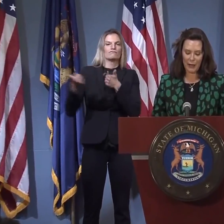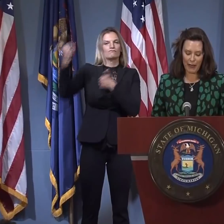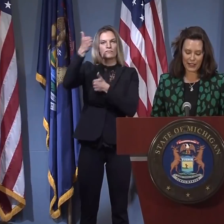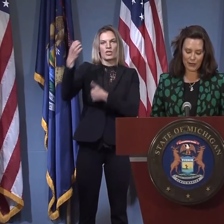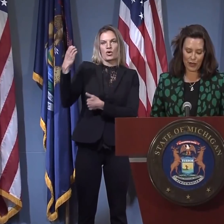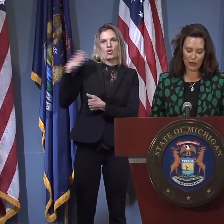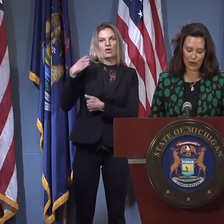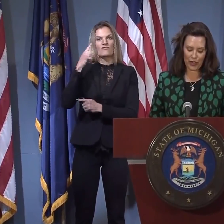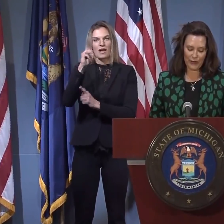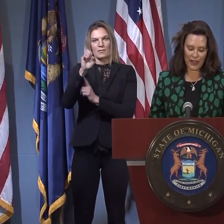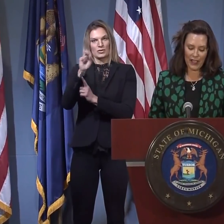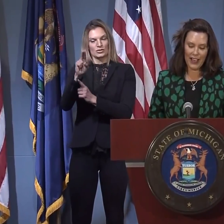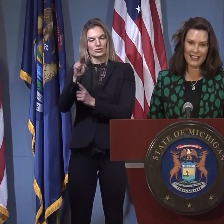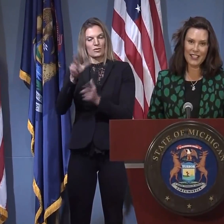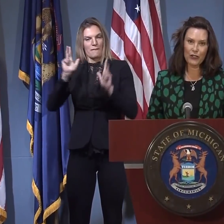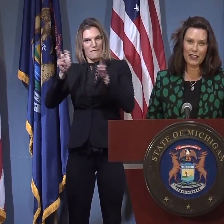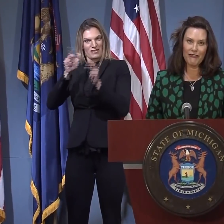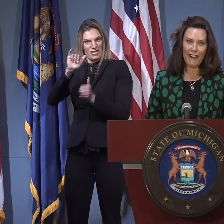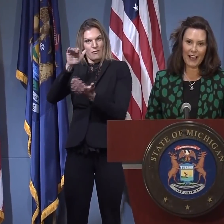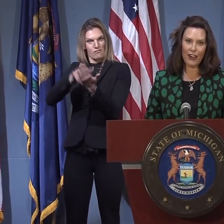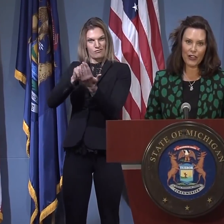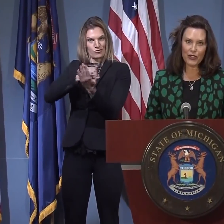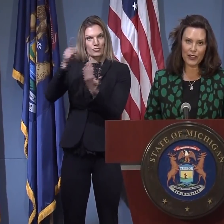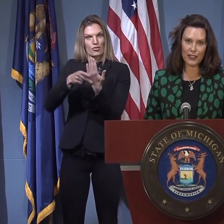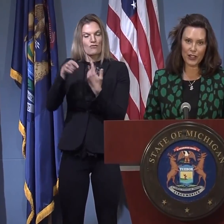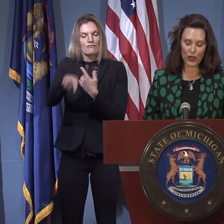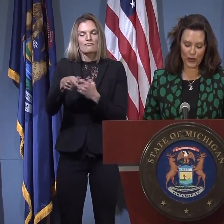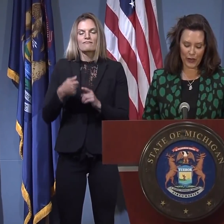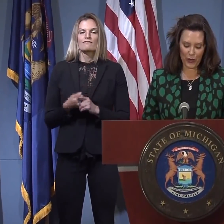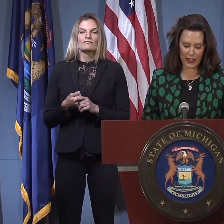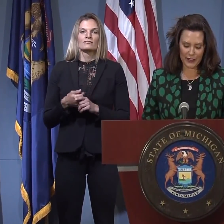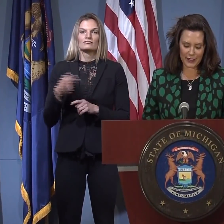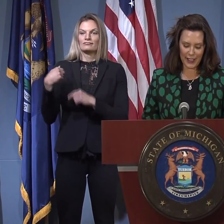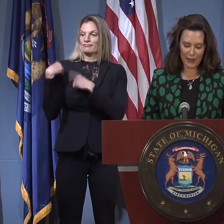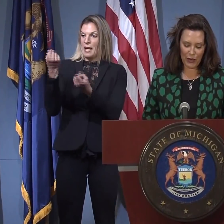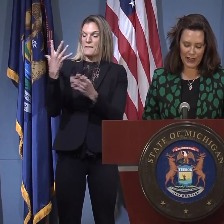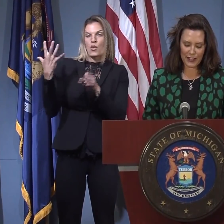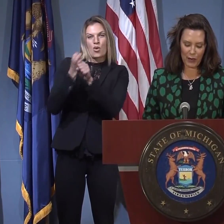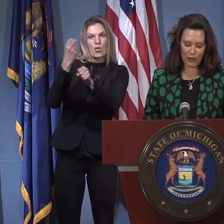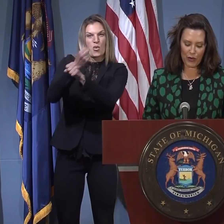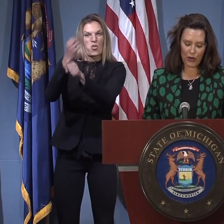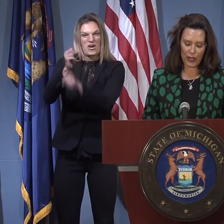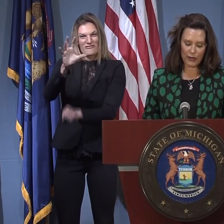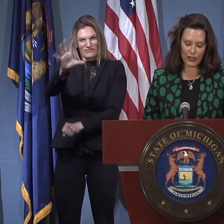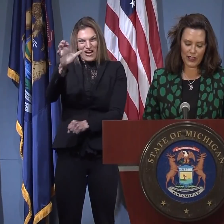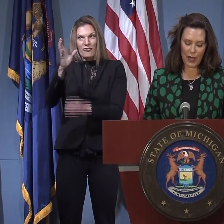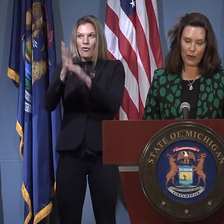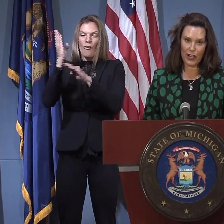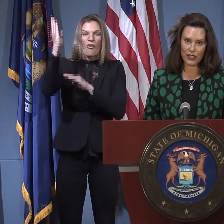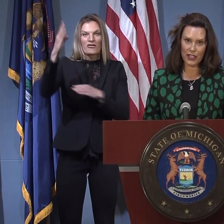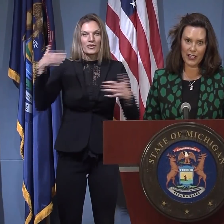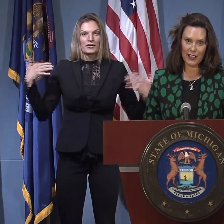BASKETBALL. THE COACH IS ENTERING THE 4th SEASON AS HEAD COACH OF